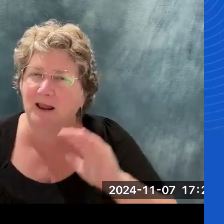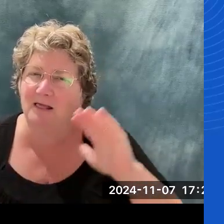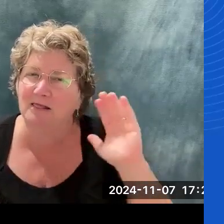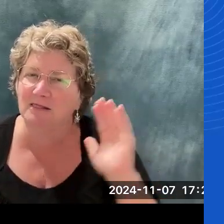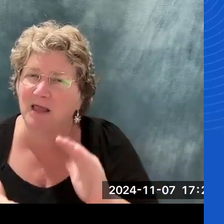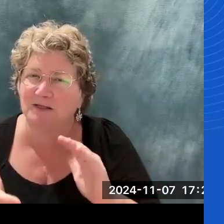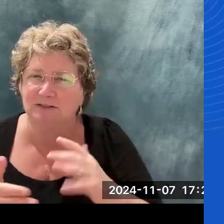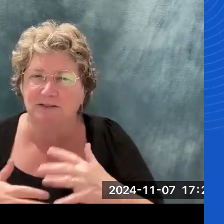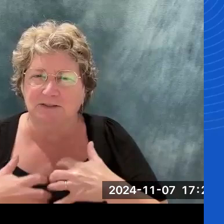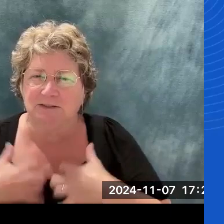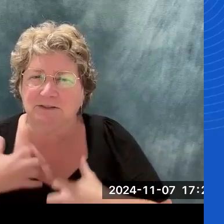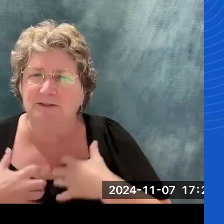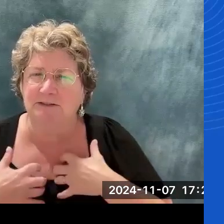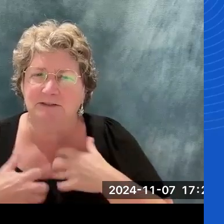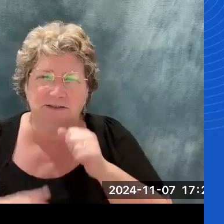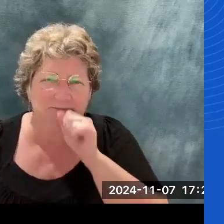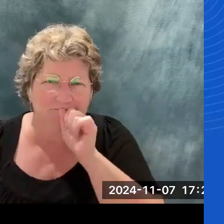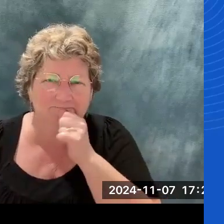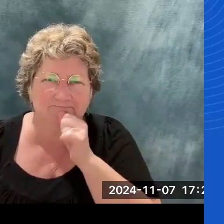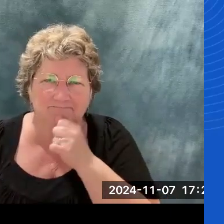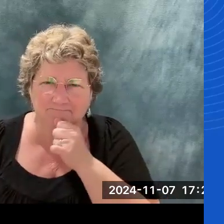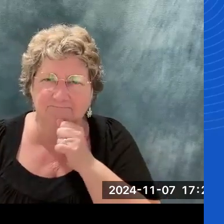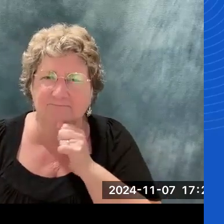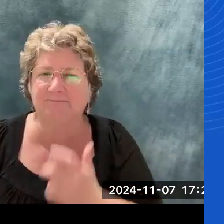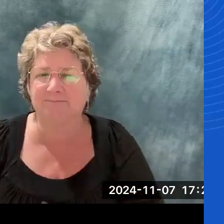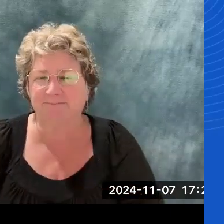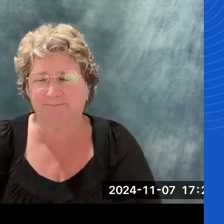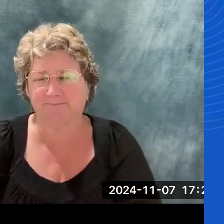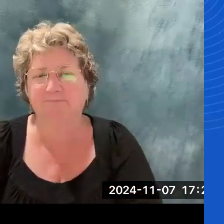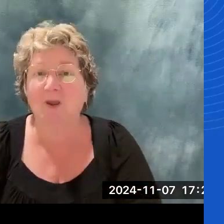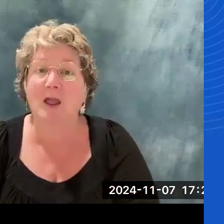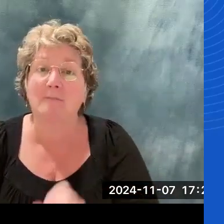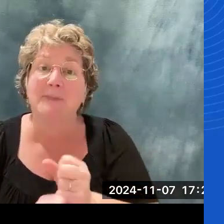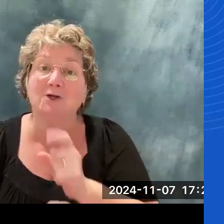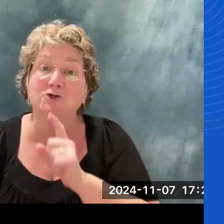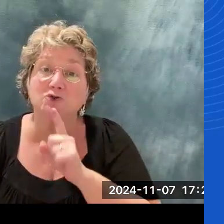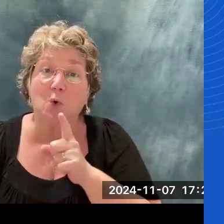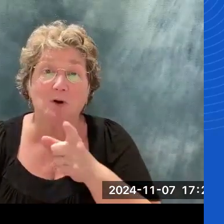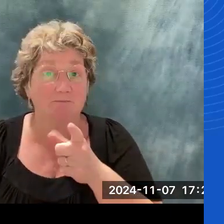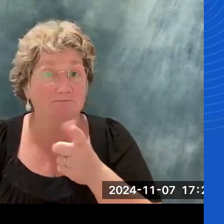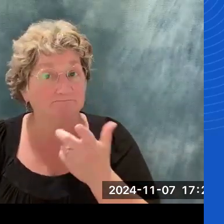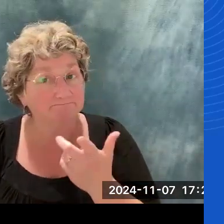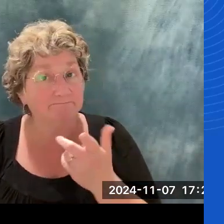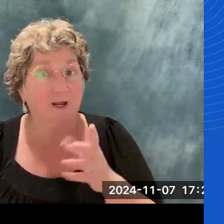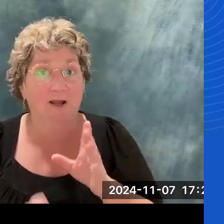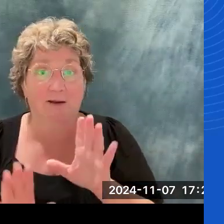And really making sure that we're being patient in the moment because youth, and we'll talk